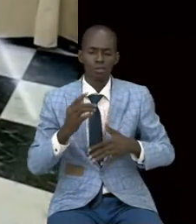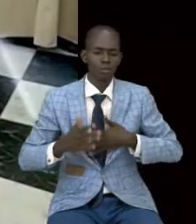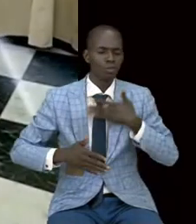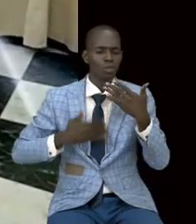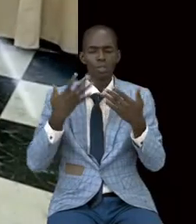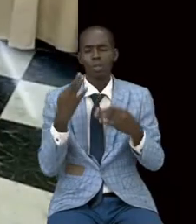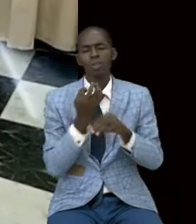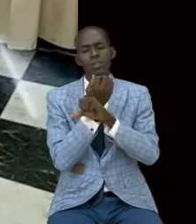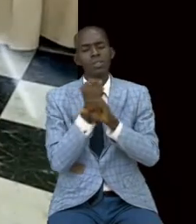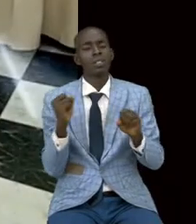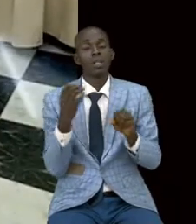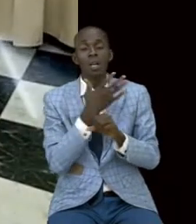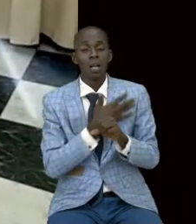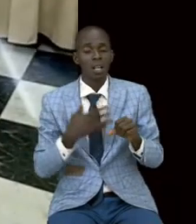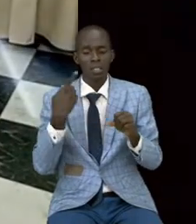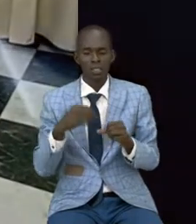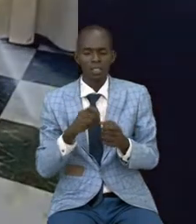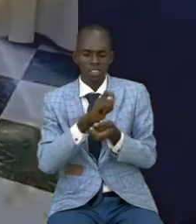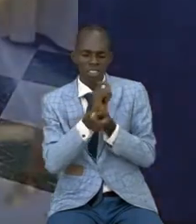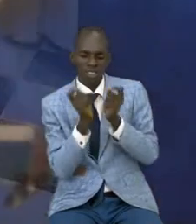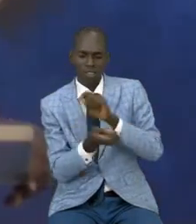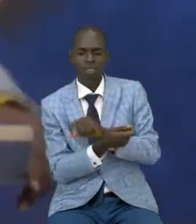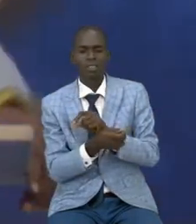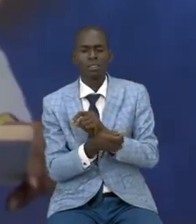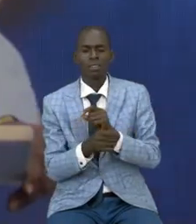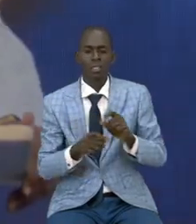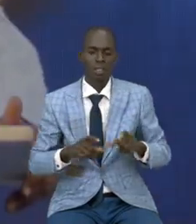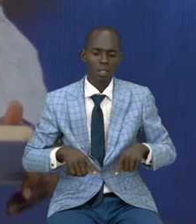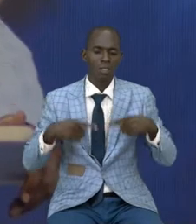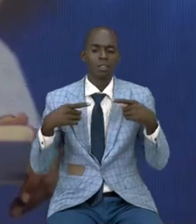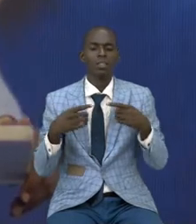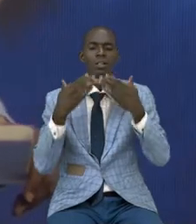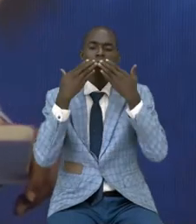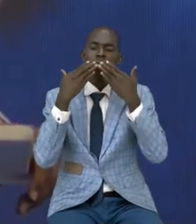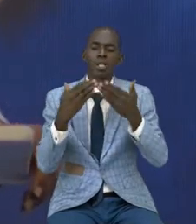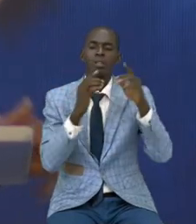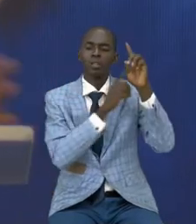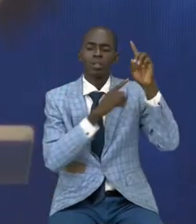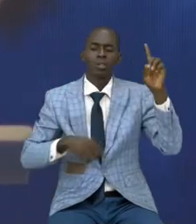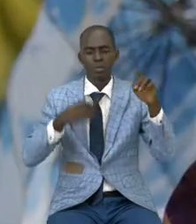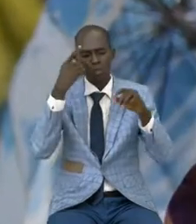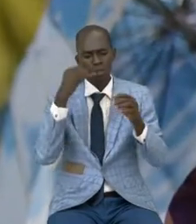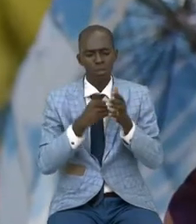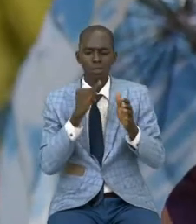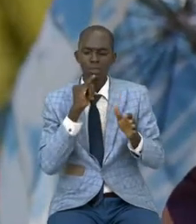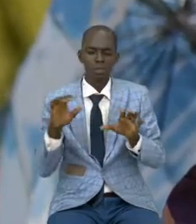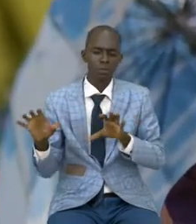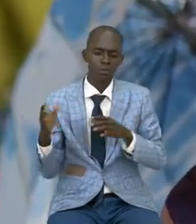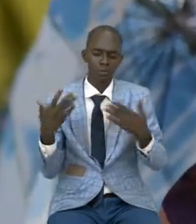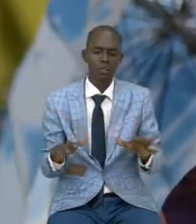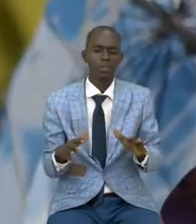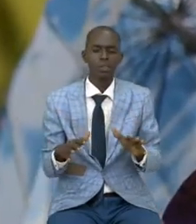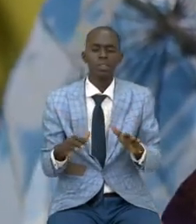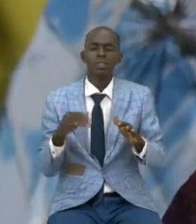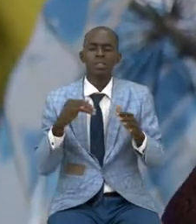and it changed transformed life thank you lord because i know it's done in jesus name i pray